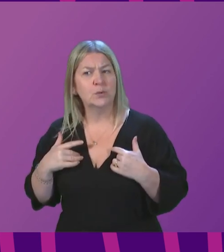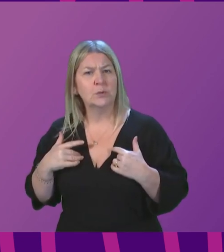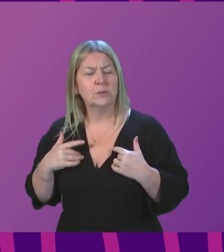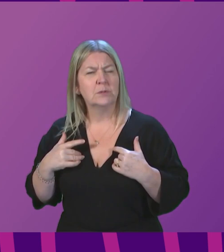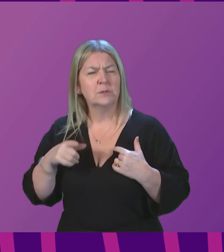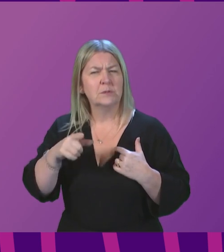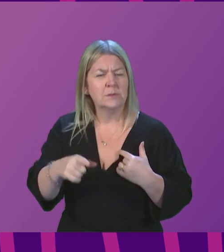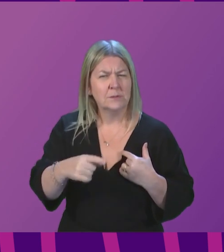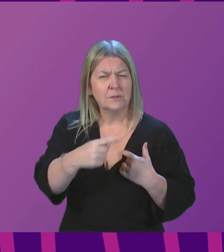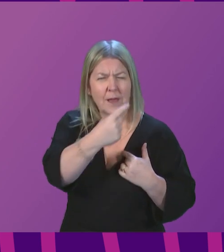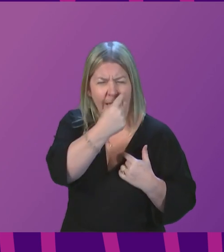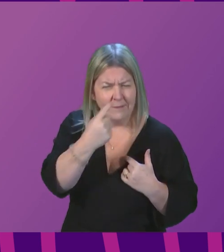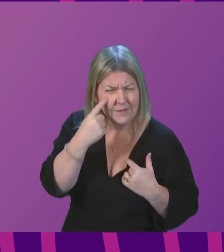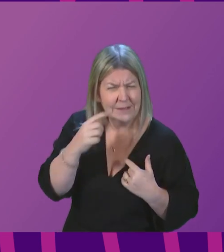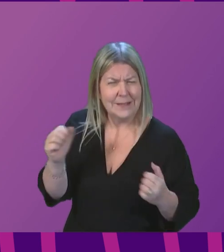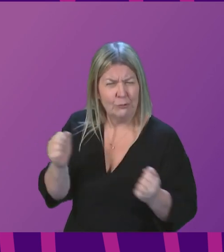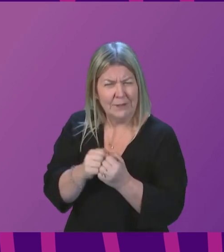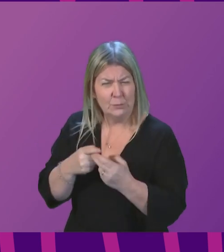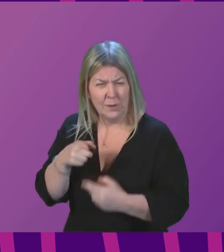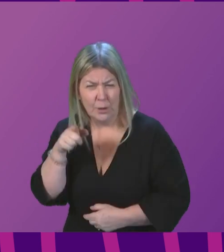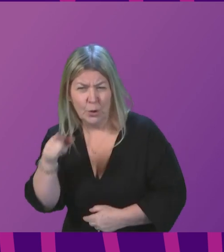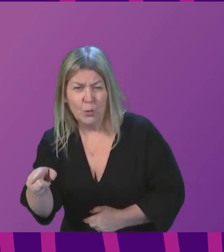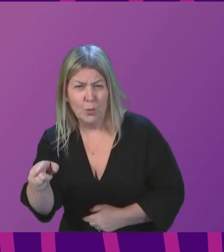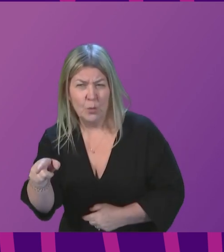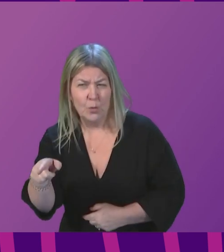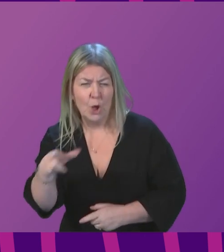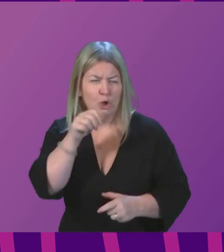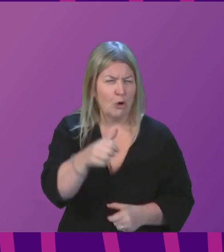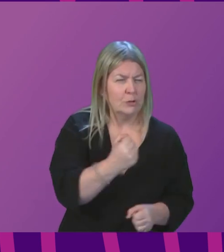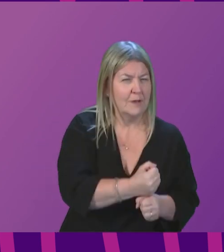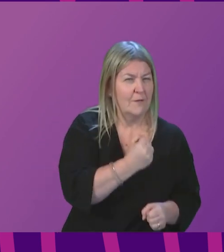Ross rather than with the Scottish Government, all that that says to people is that Douglas